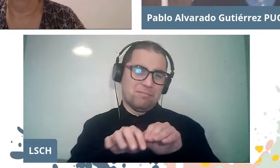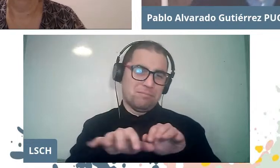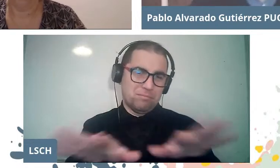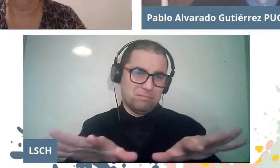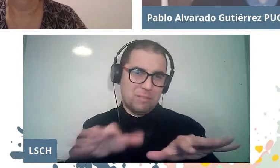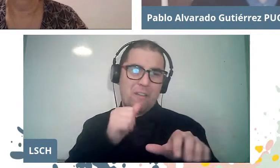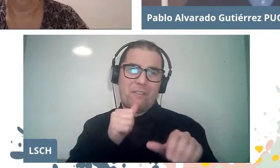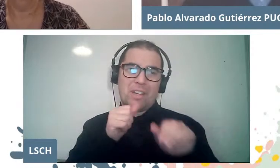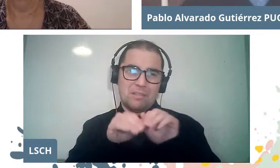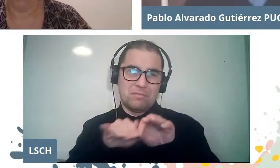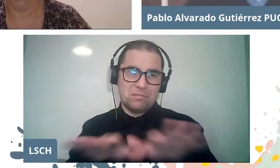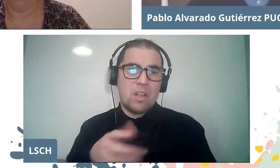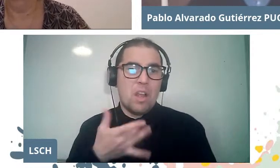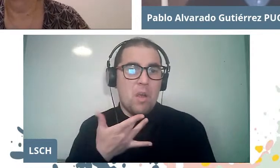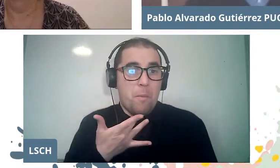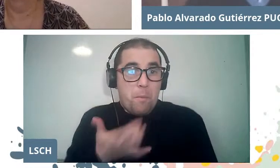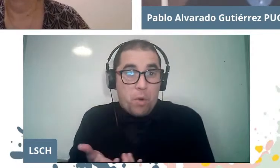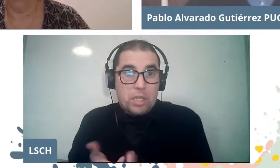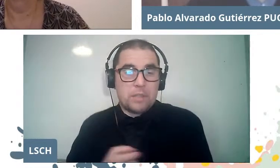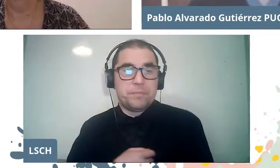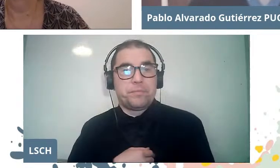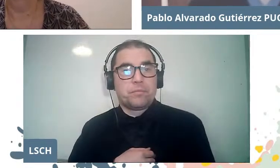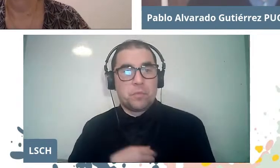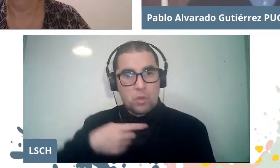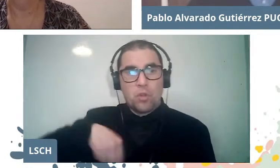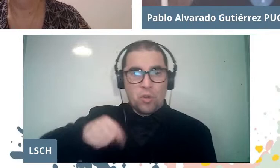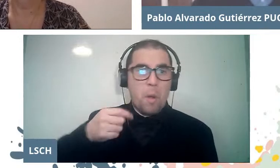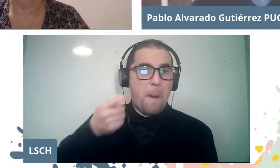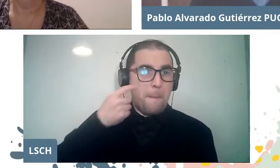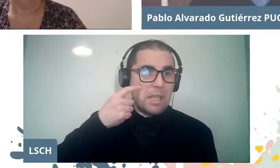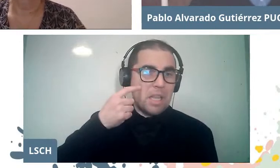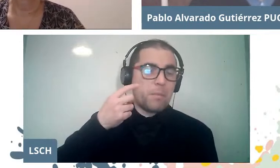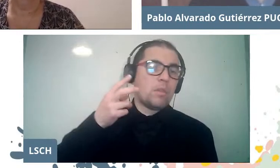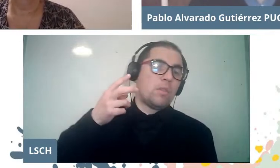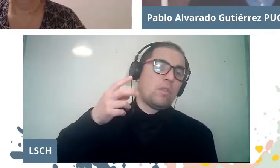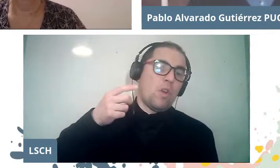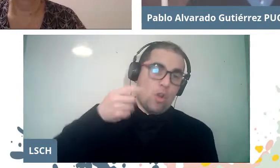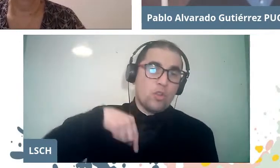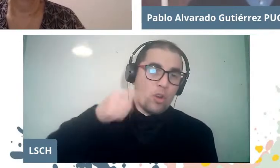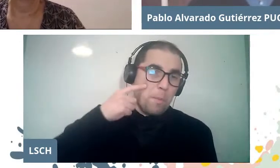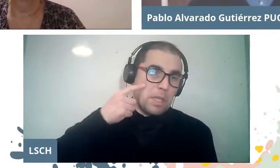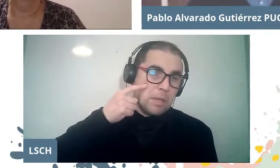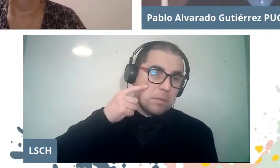because we are still living strongly in the past,